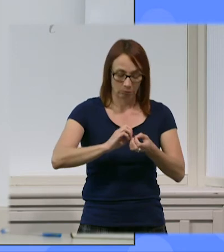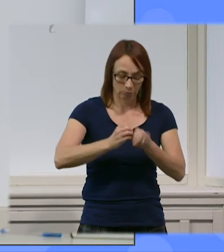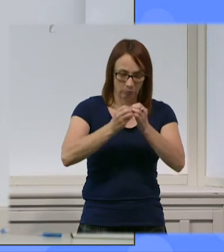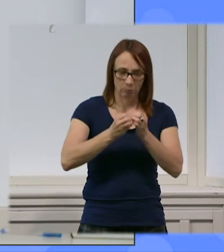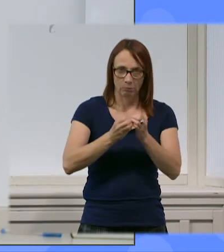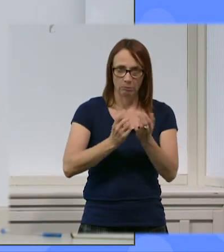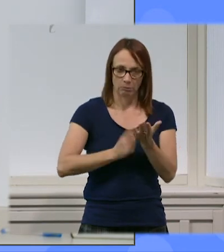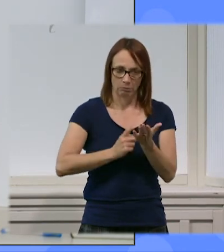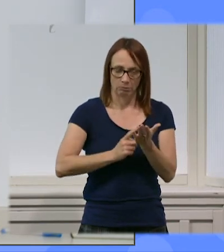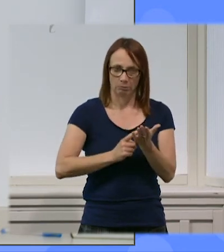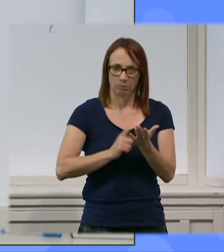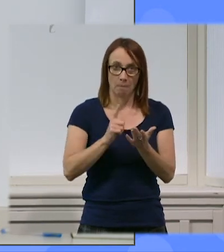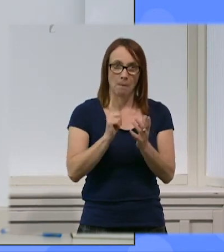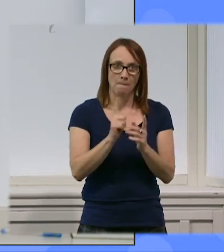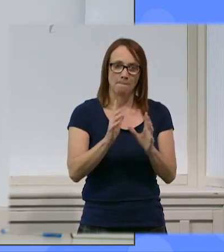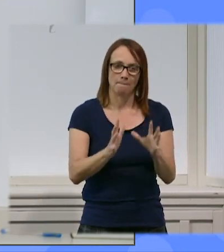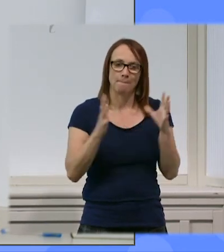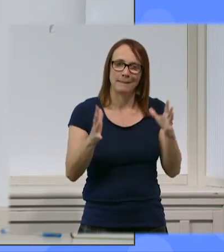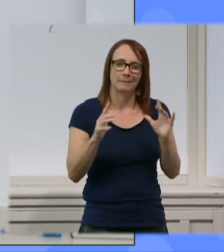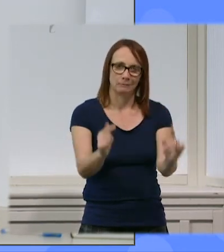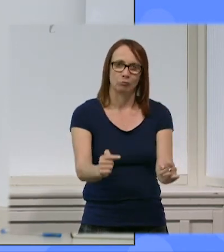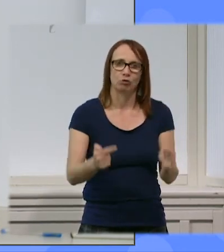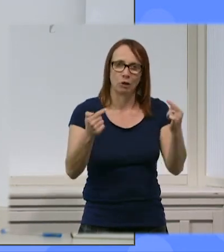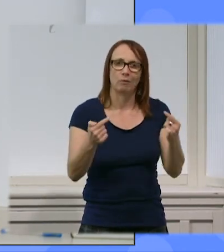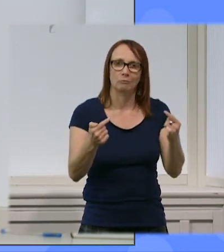challenge that it lays down to the country as a whole and I think I think